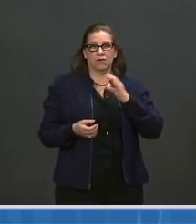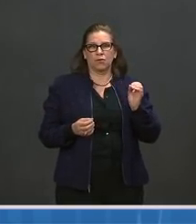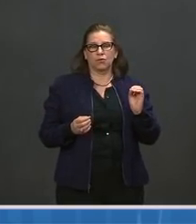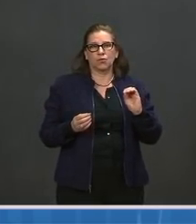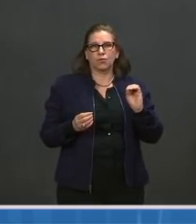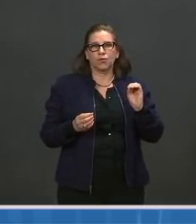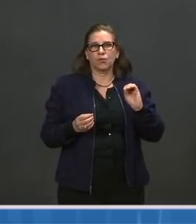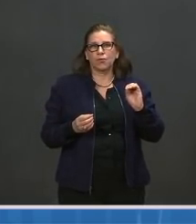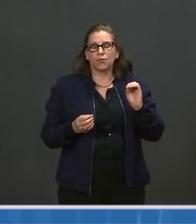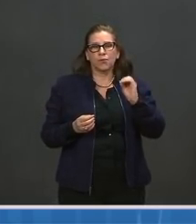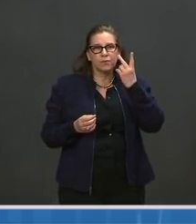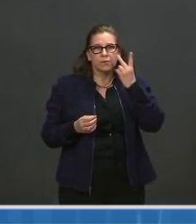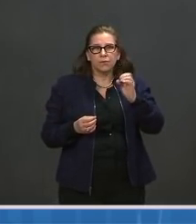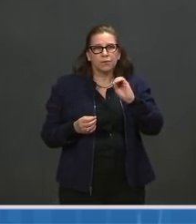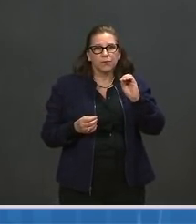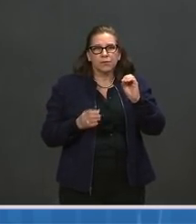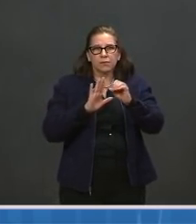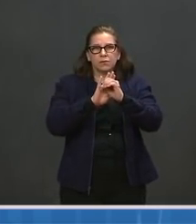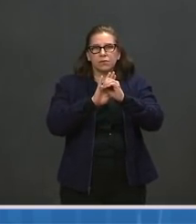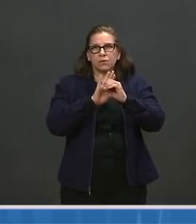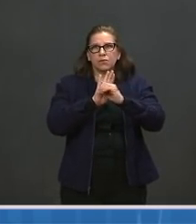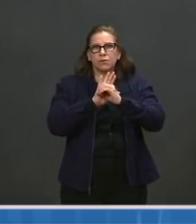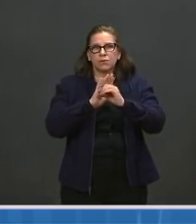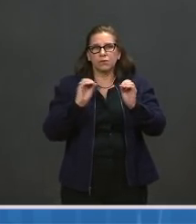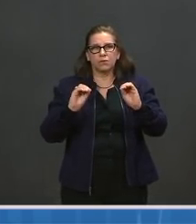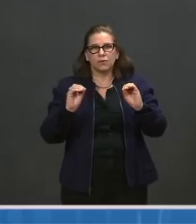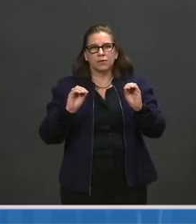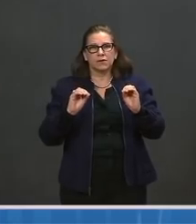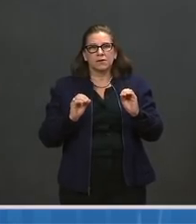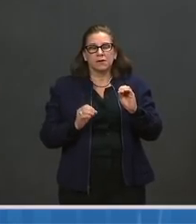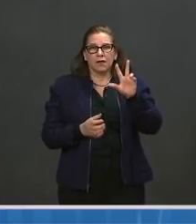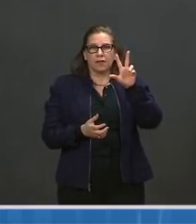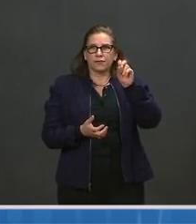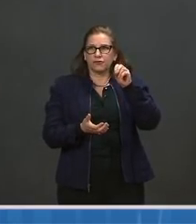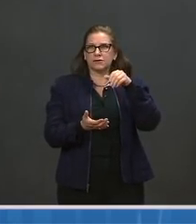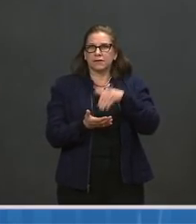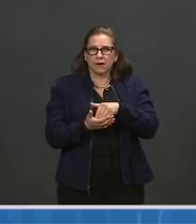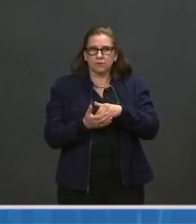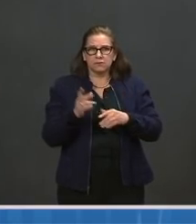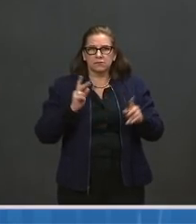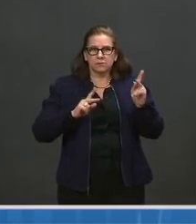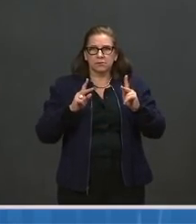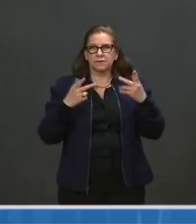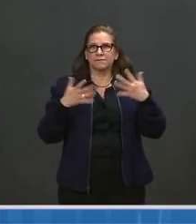But as Andy mentioned just a moment ago, the FDA is going to very,